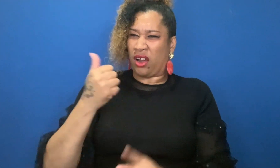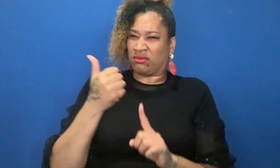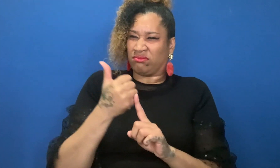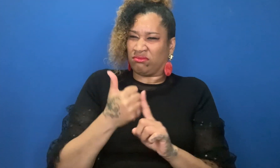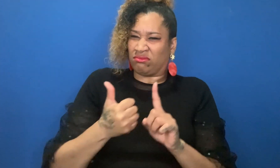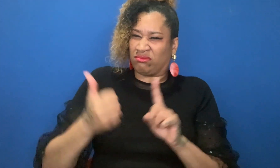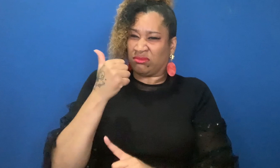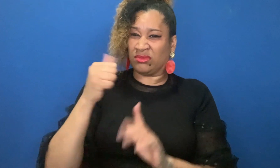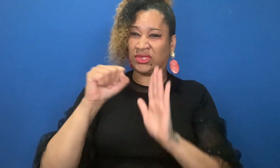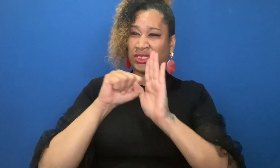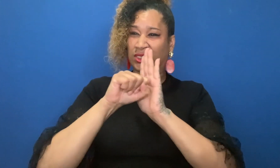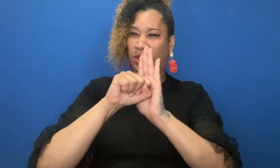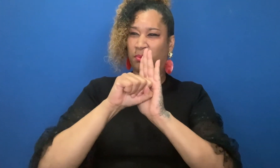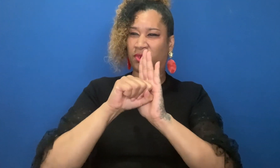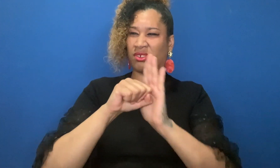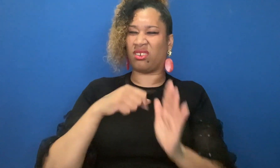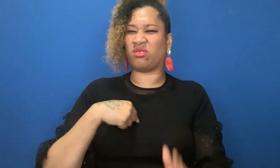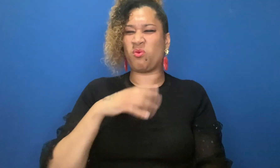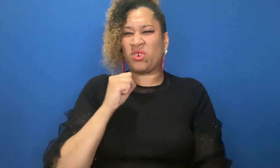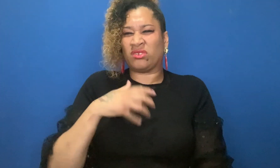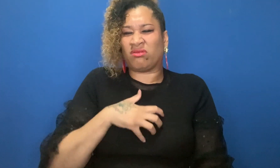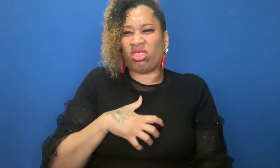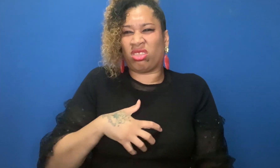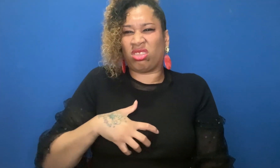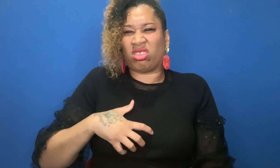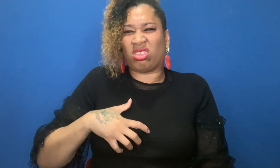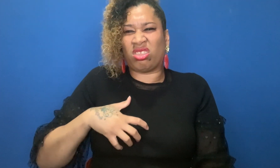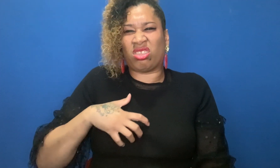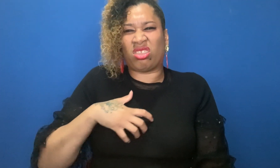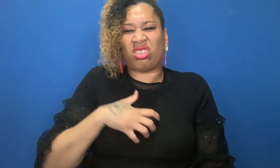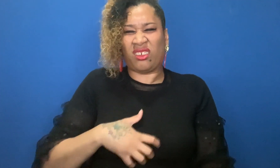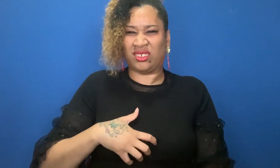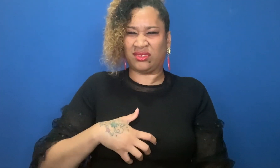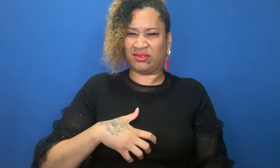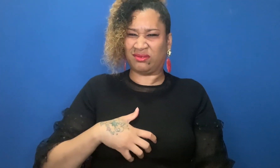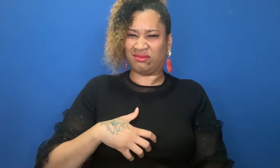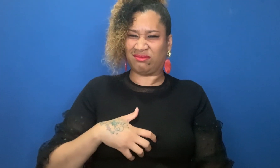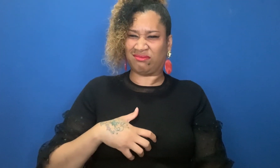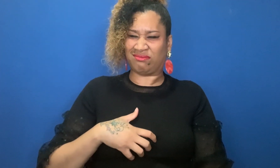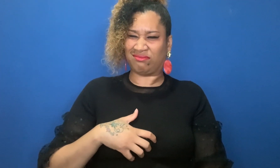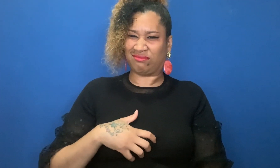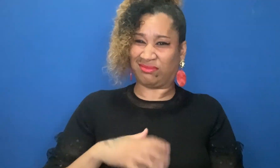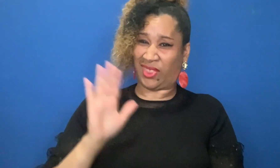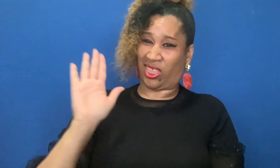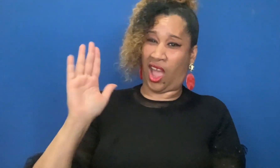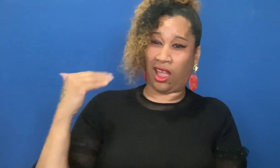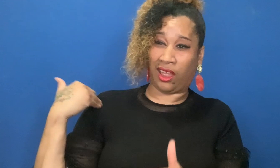by white supremacy symbols. I was disgusted.